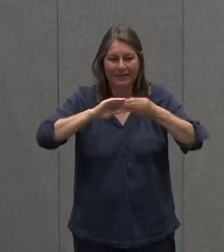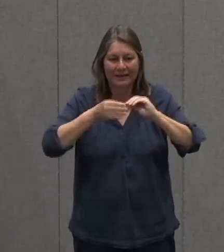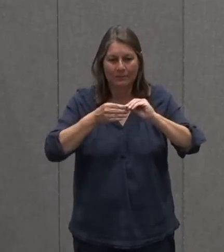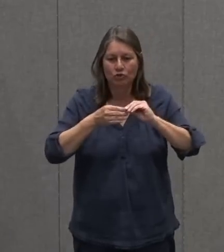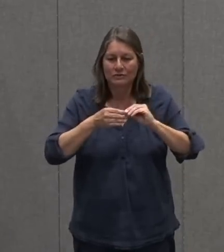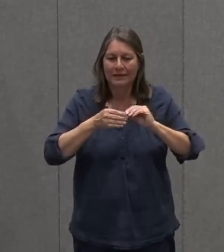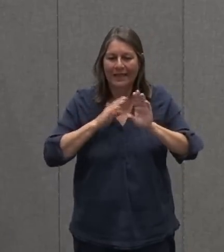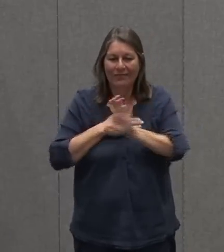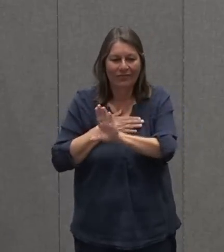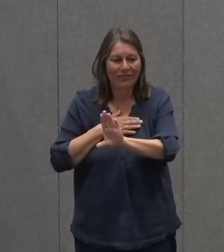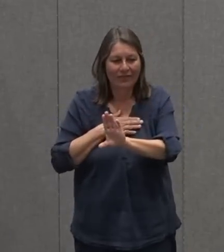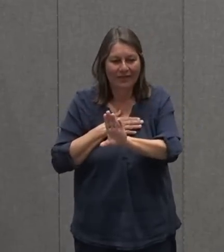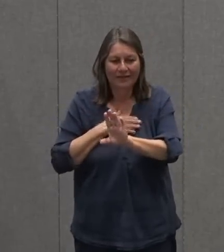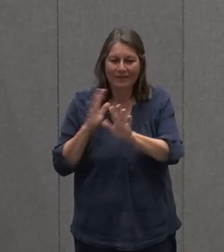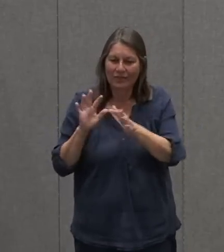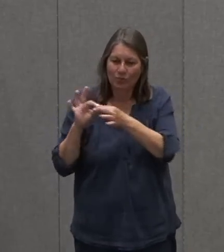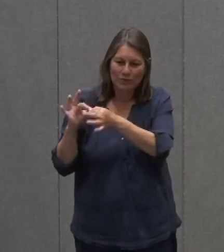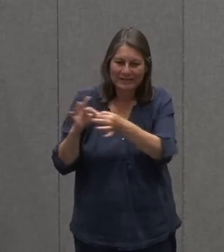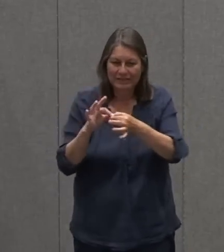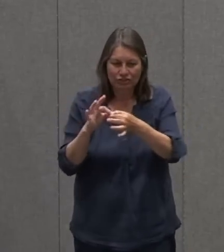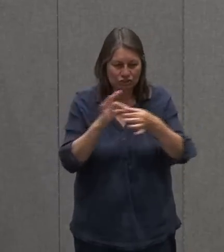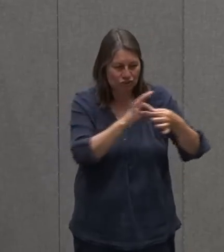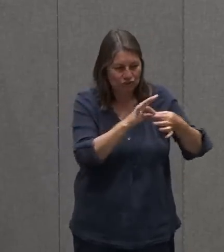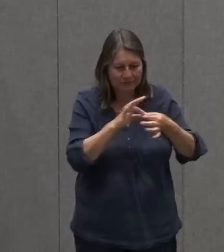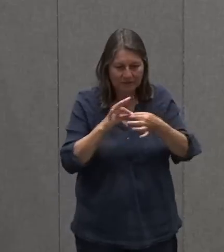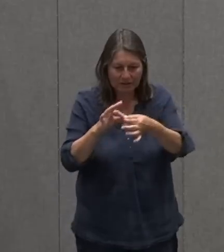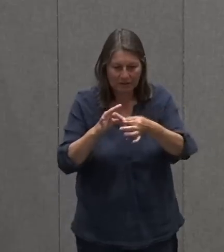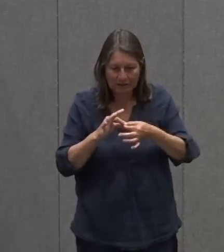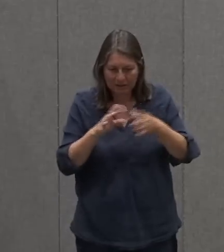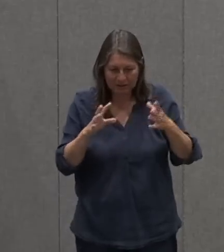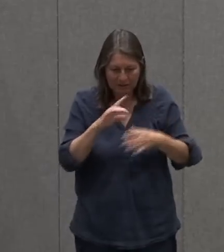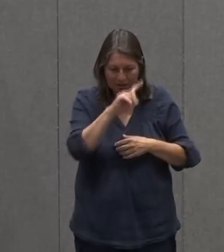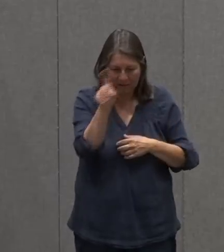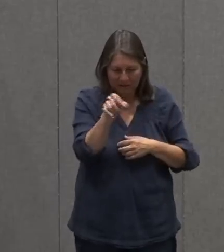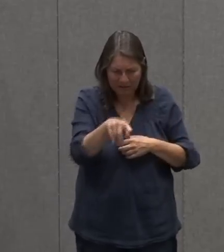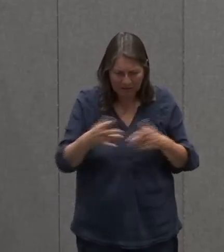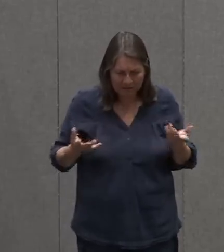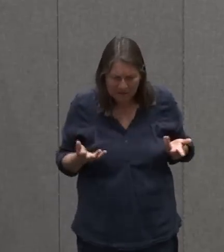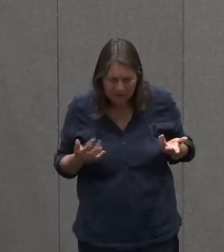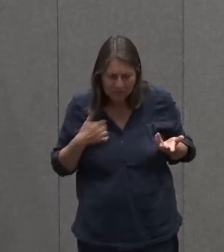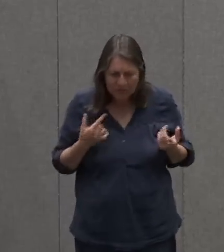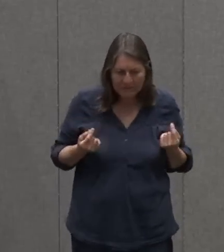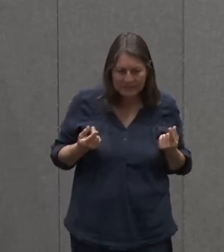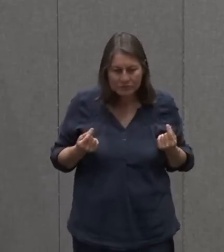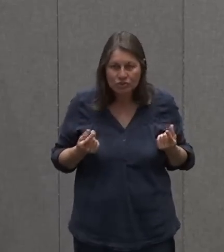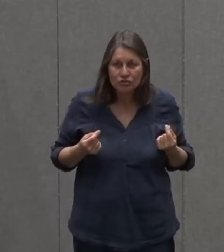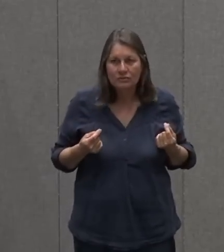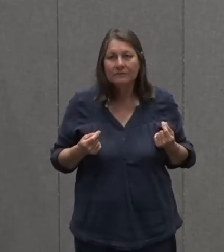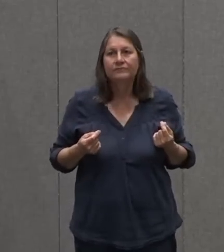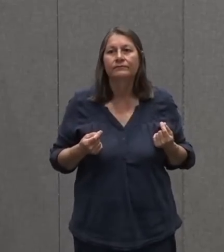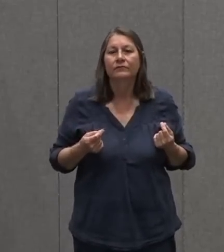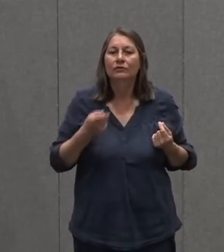and what they're asking us to do. All right, so this is called a numberless word problem.